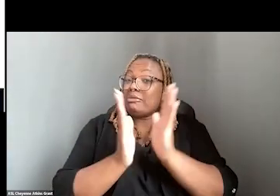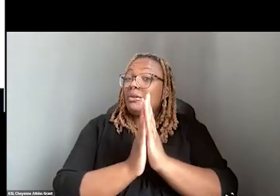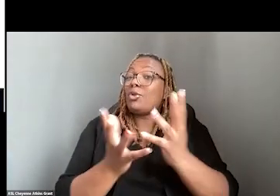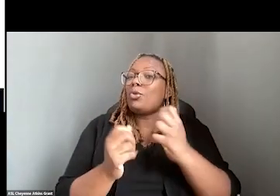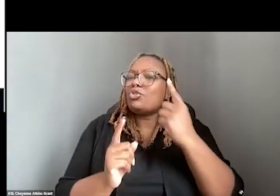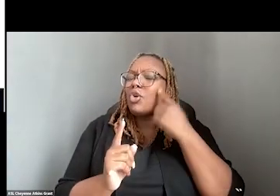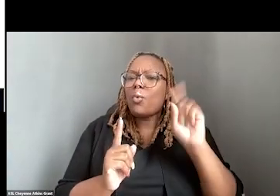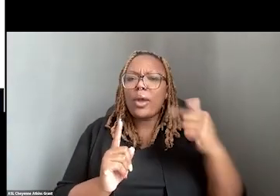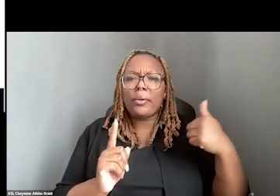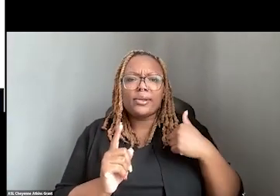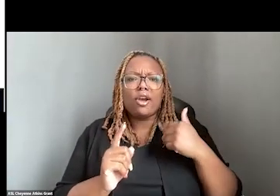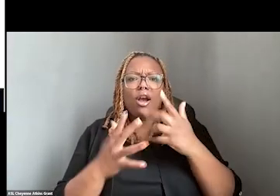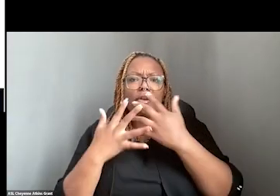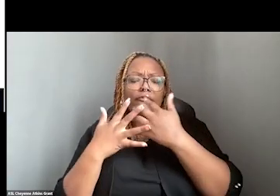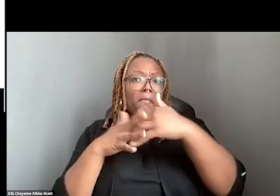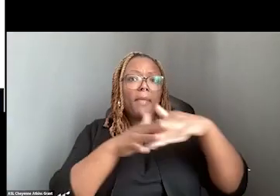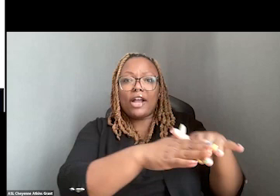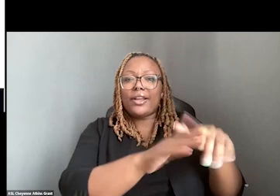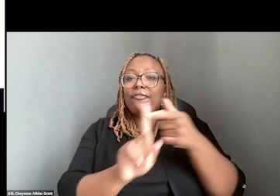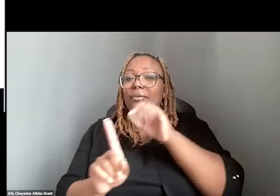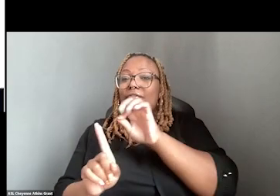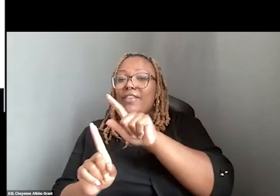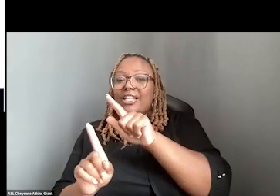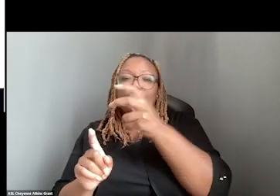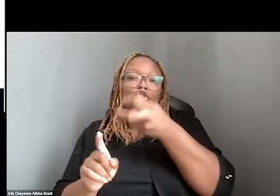in terms of migrating functionality from FastLane to Research.gov.